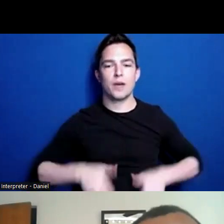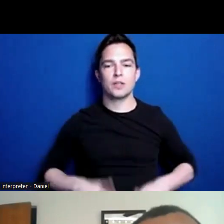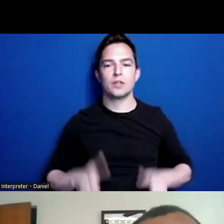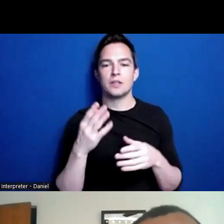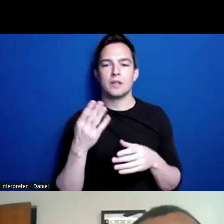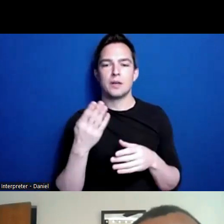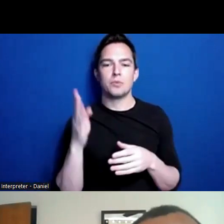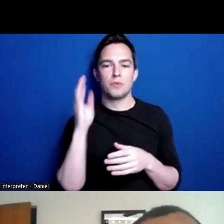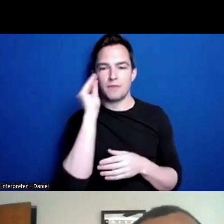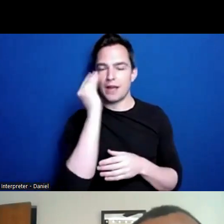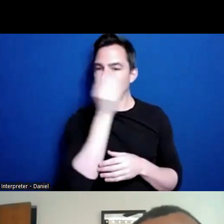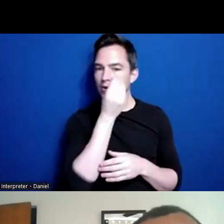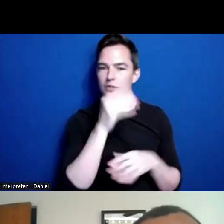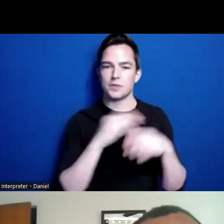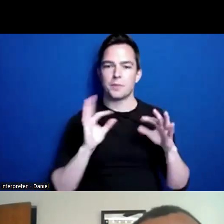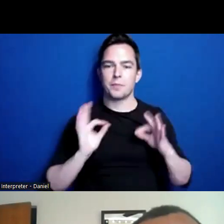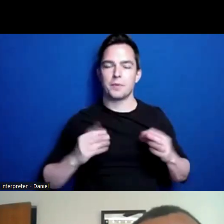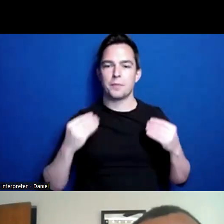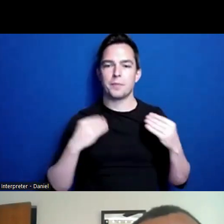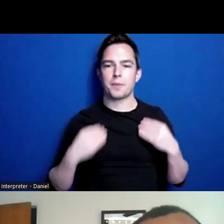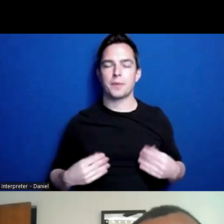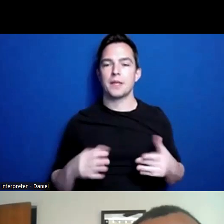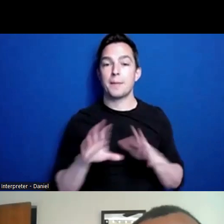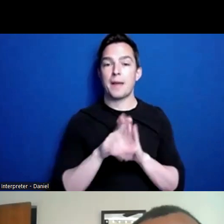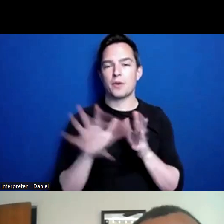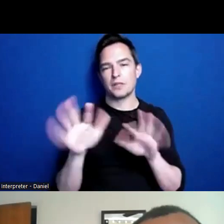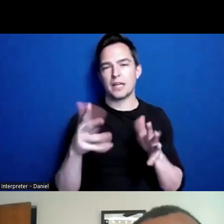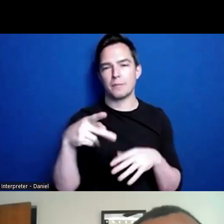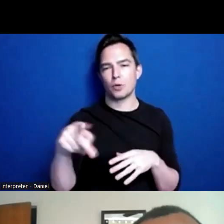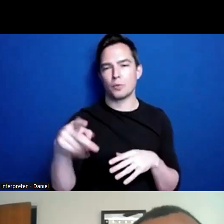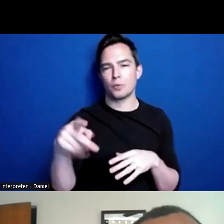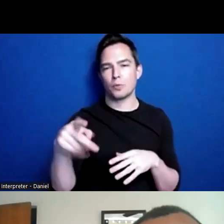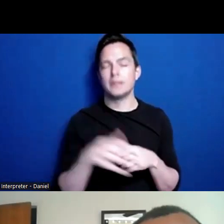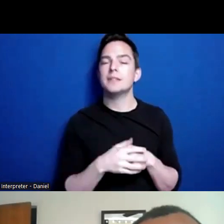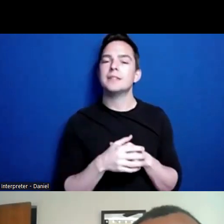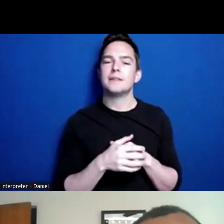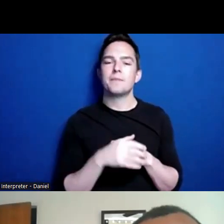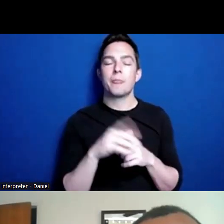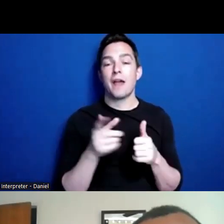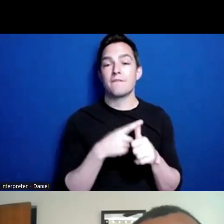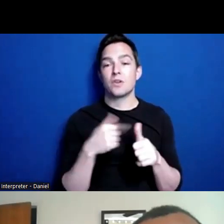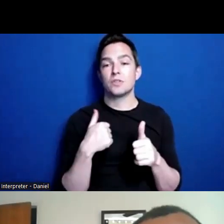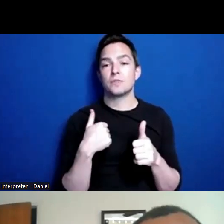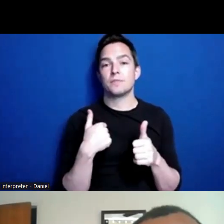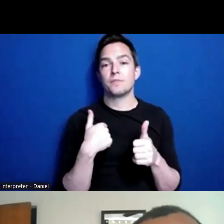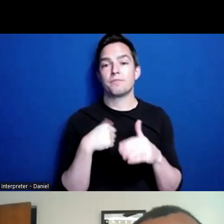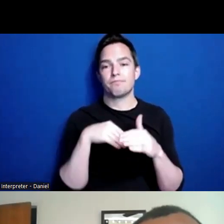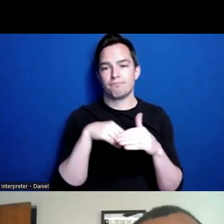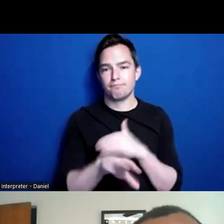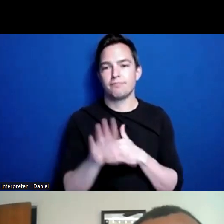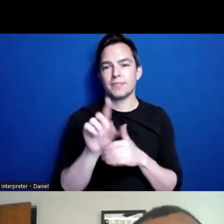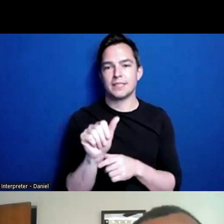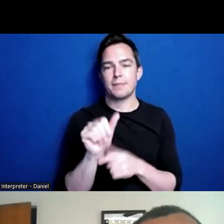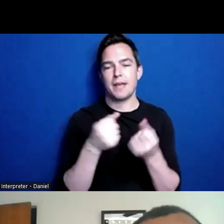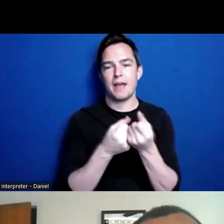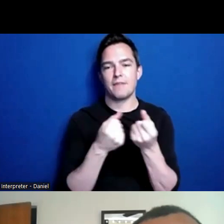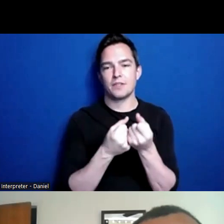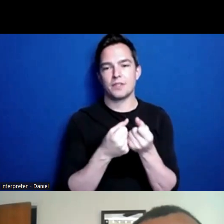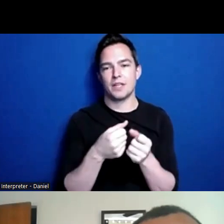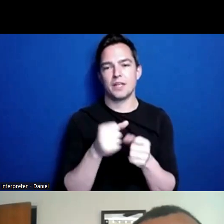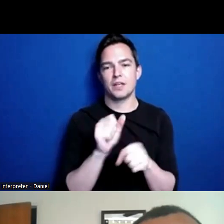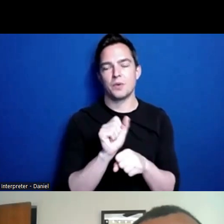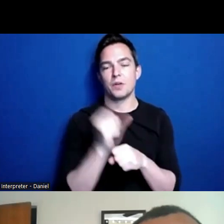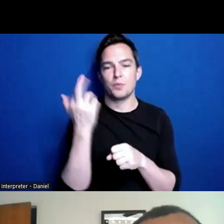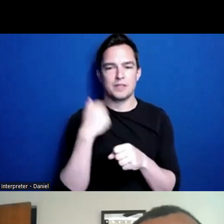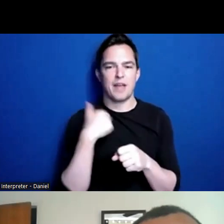my background is kind of purplish. I first got into disability advocacy because I was born with